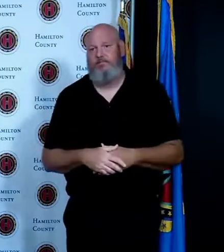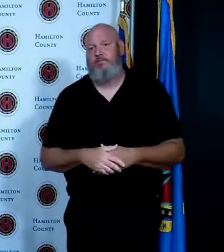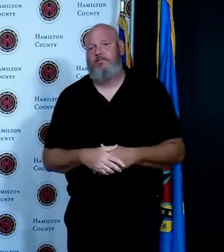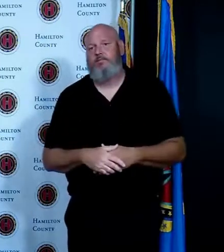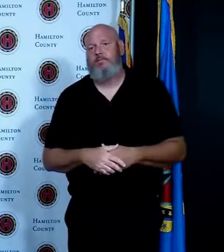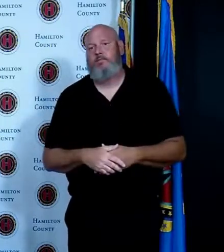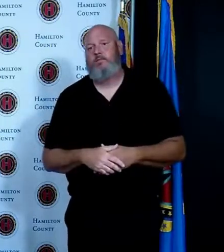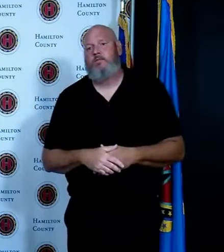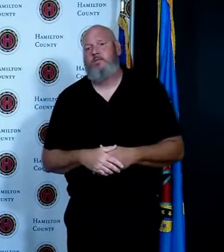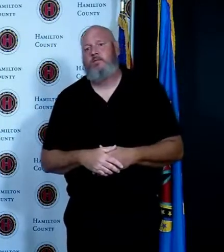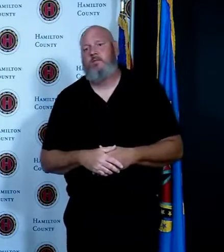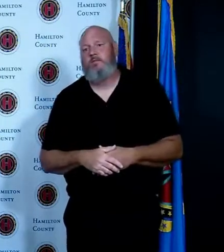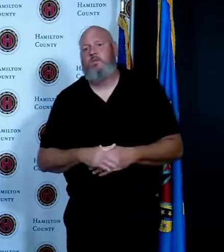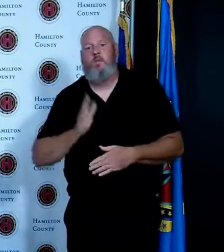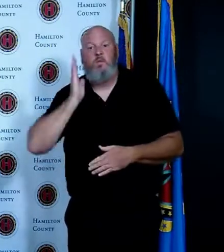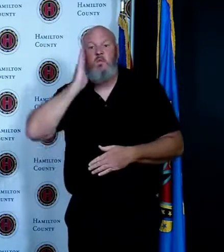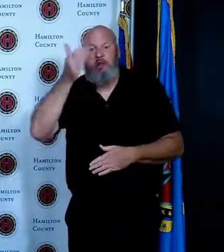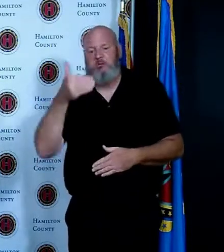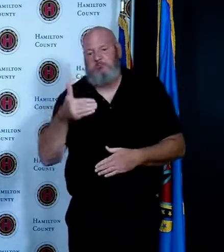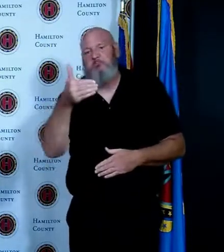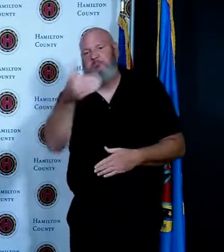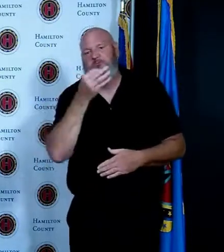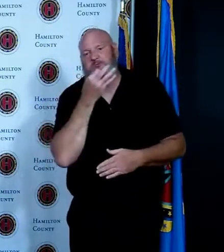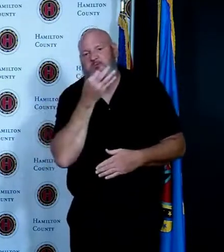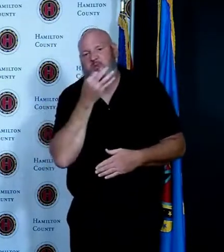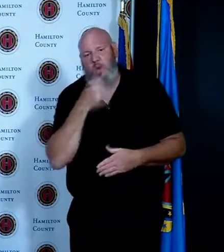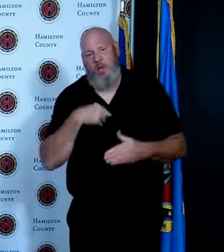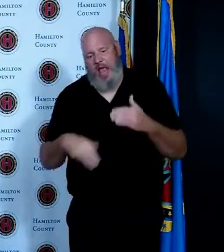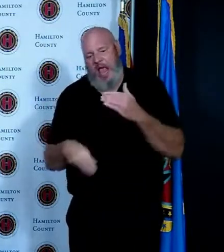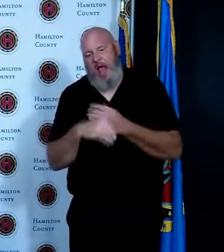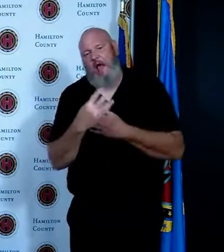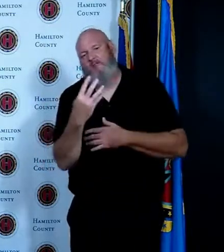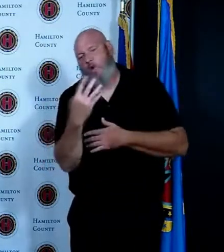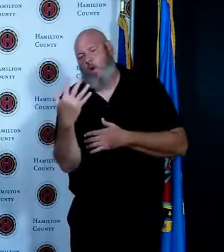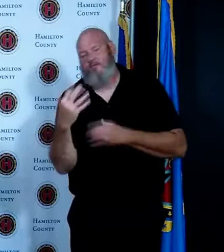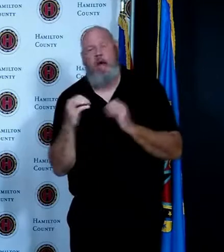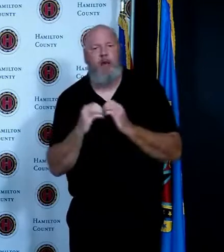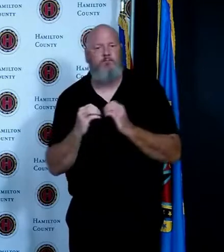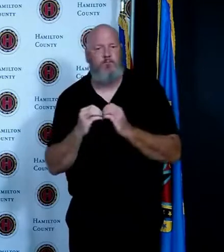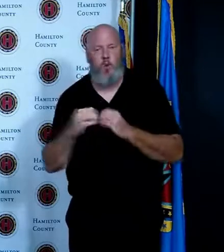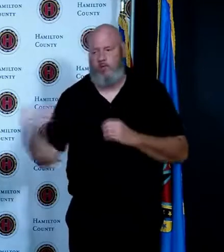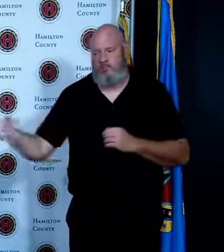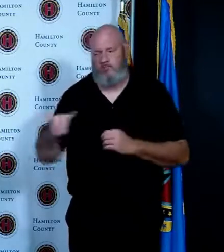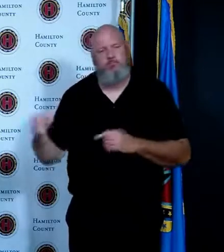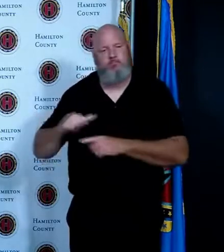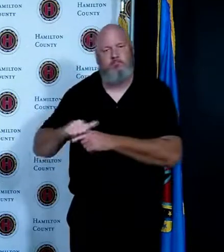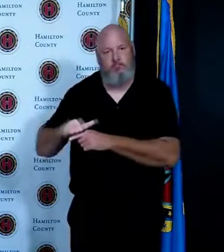the volume I want to move on to testing and as we've reported during last week's